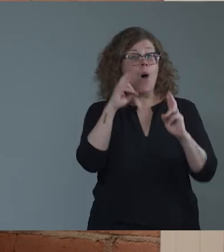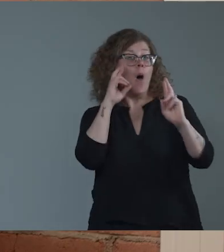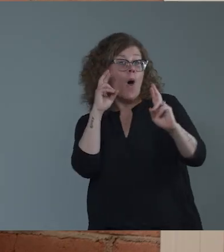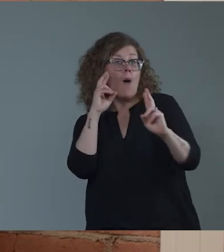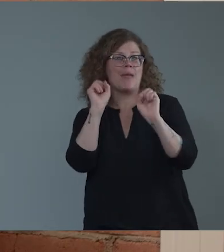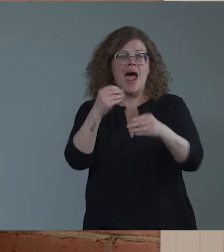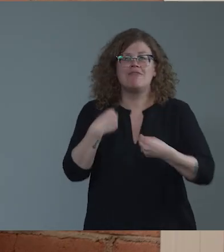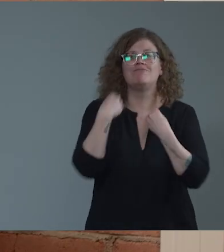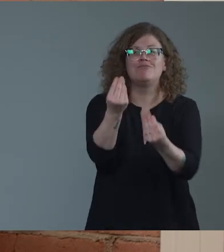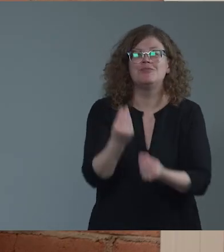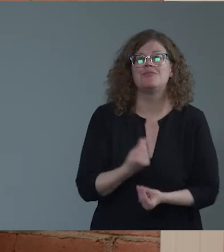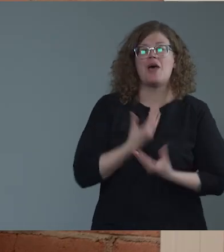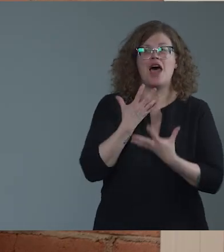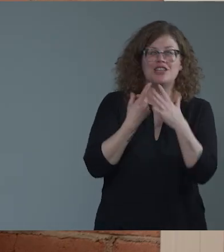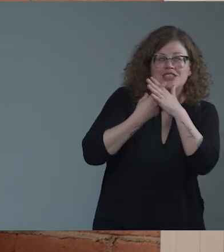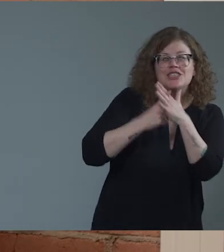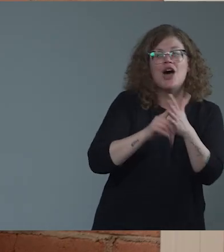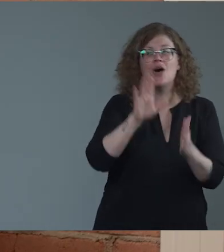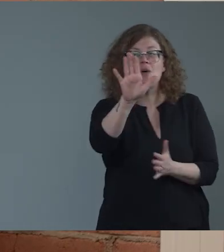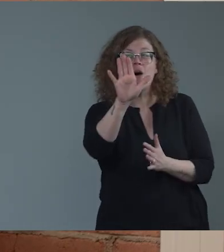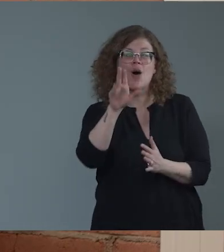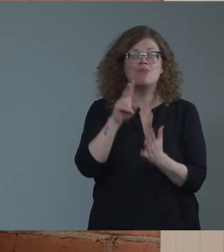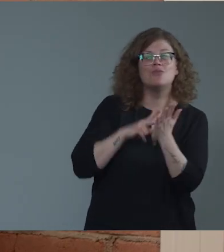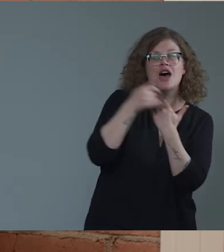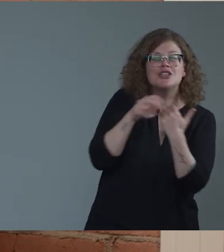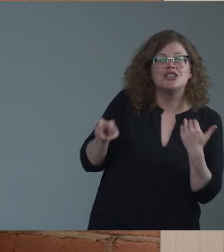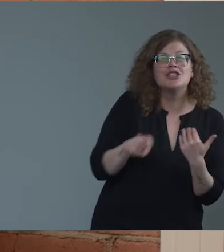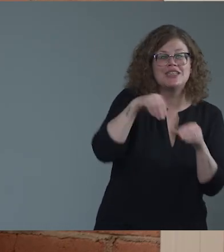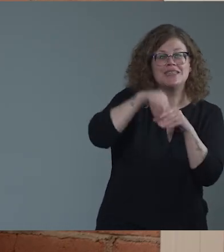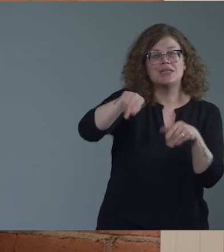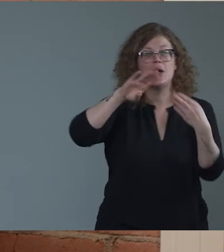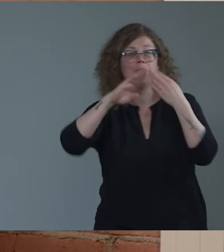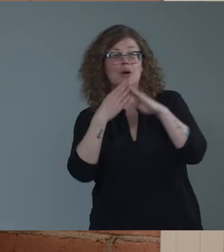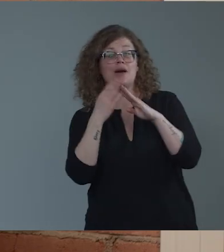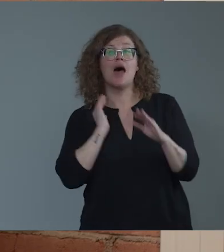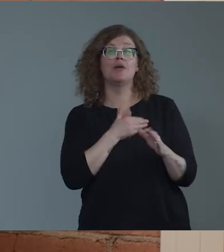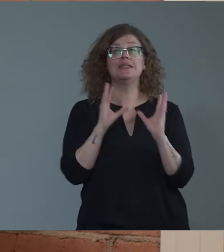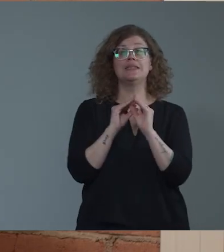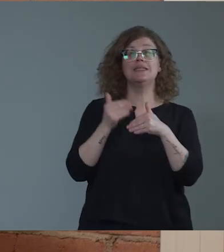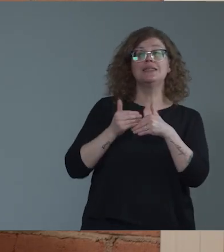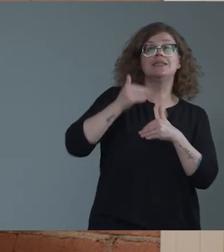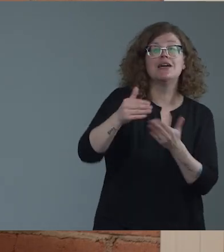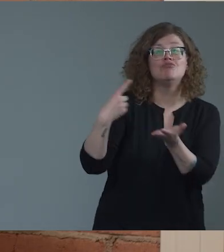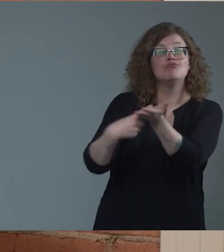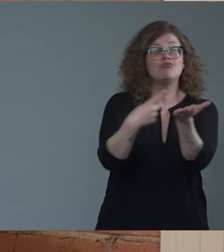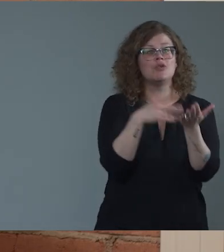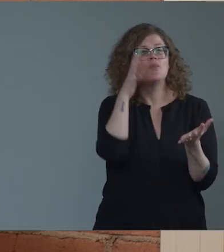to look at the steps of that process, delve into them in a little more detail, and hopefully inspire you to start your own project within the community.